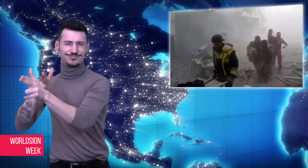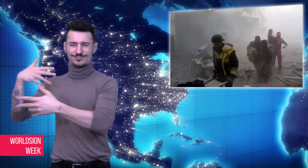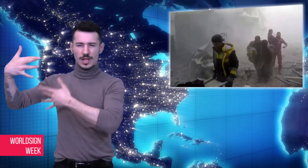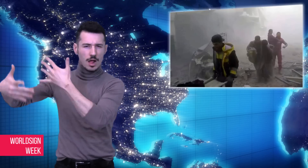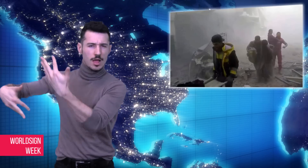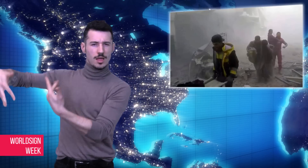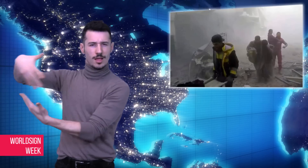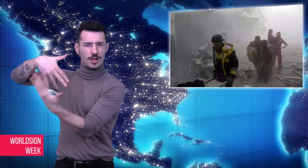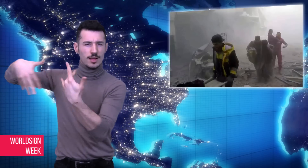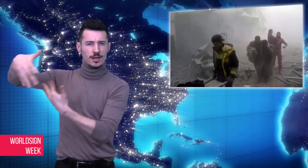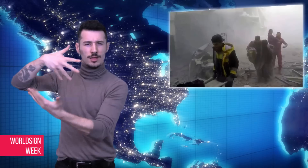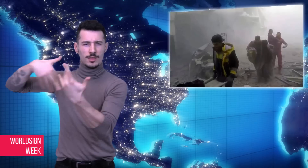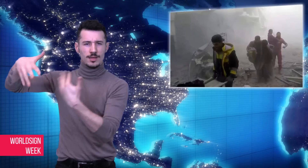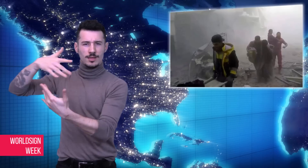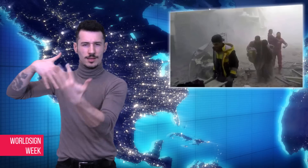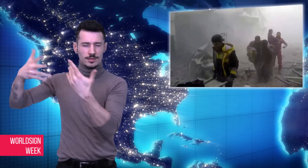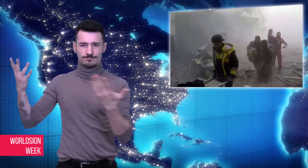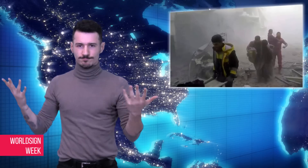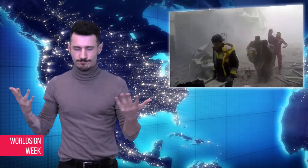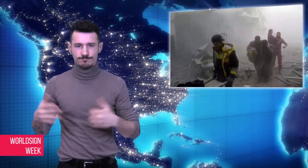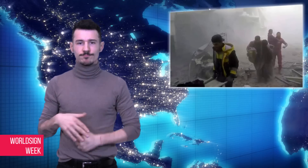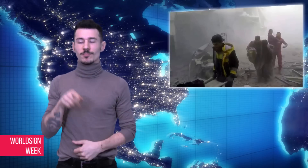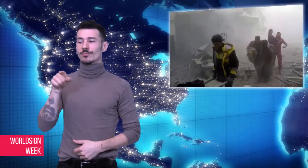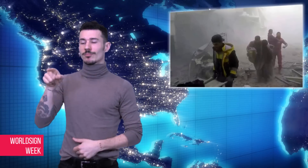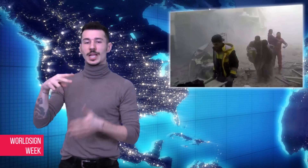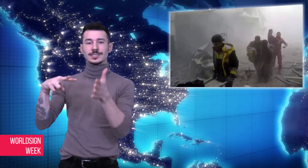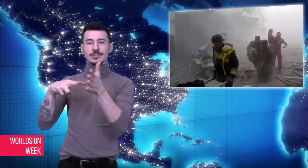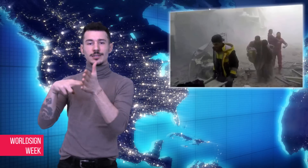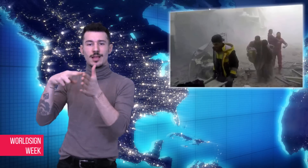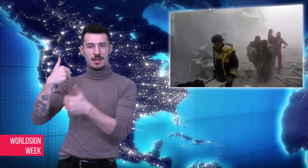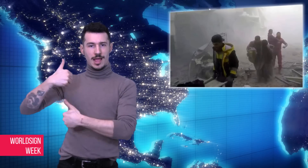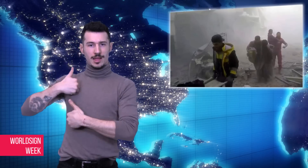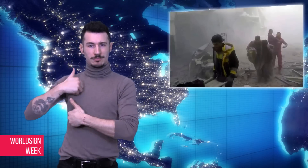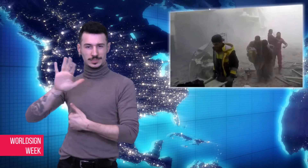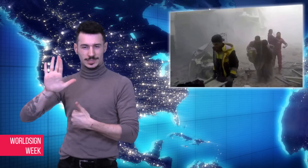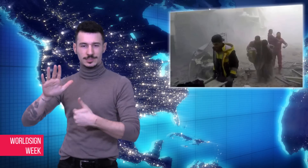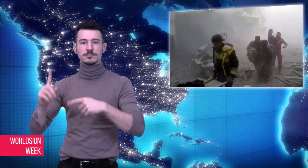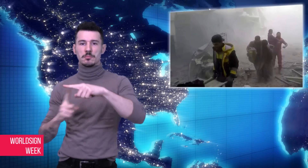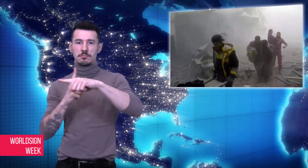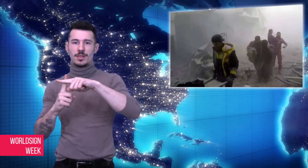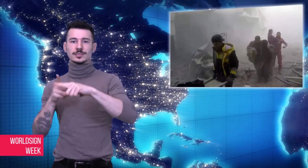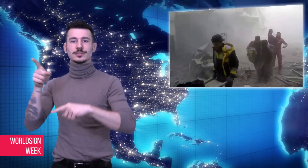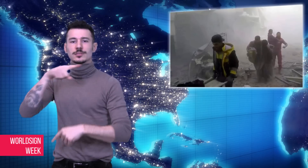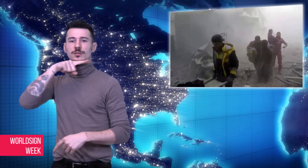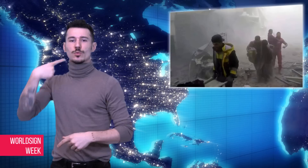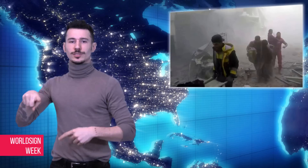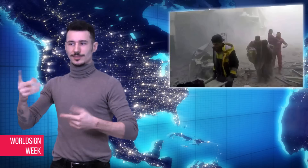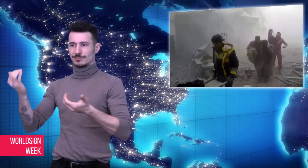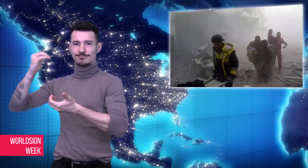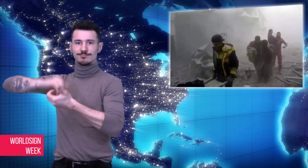continued. The UN ceasefire failed to hold